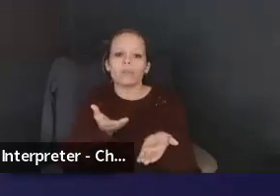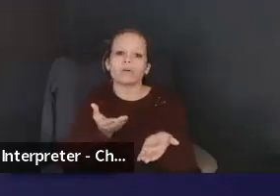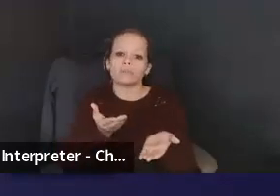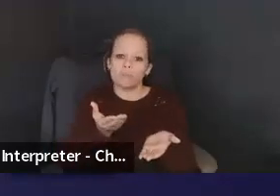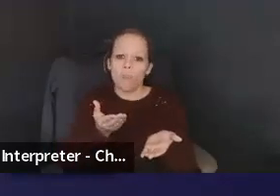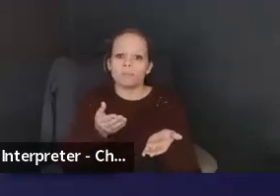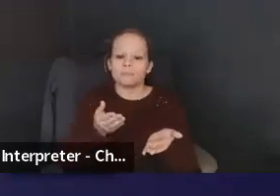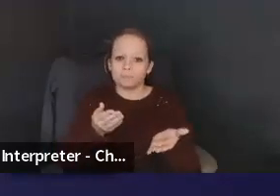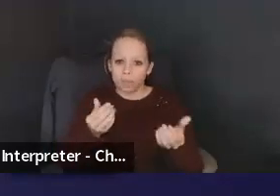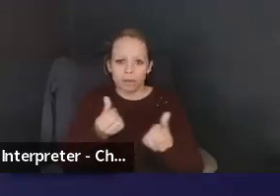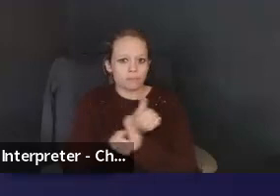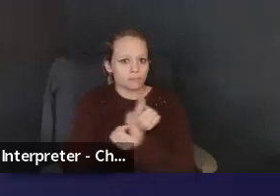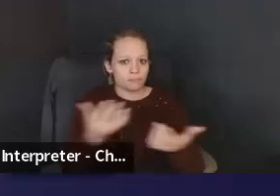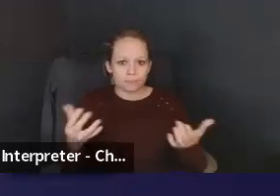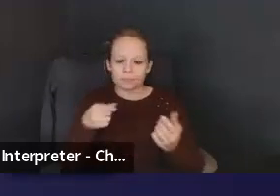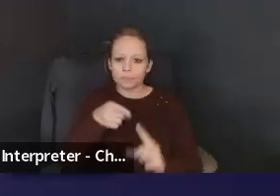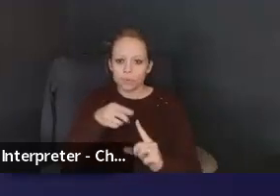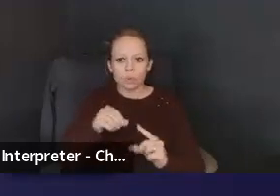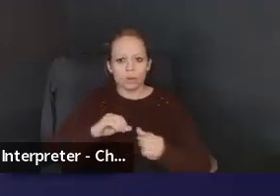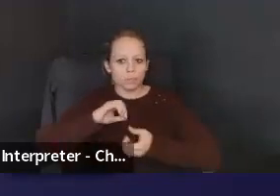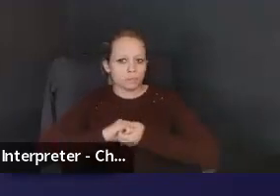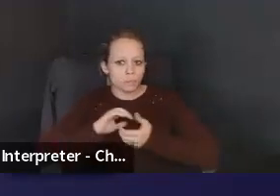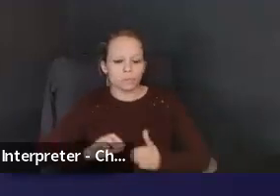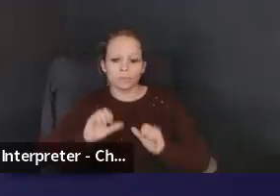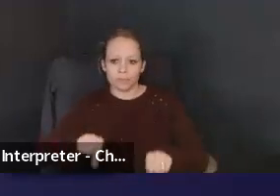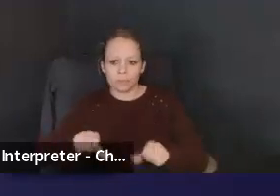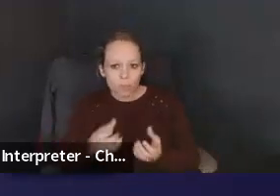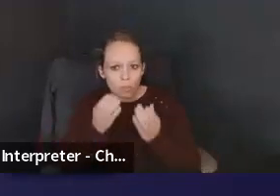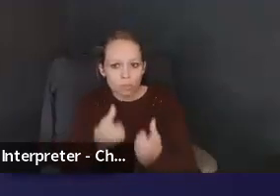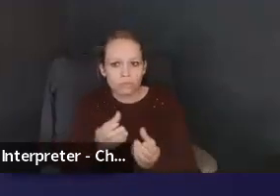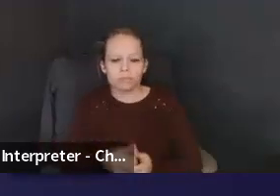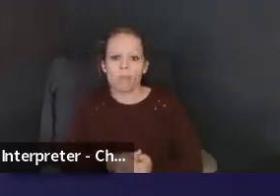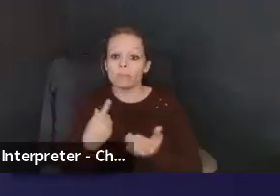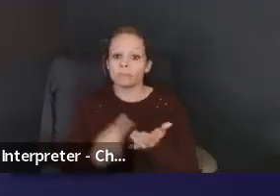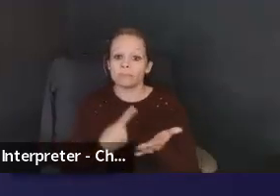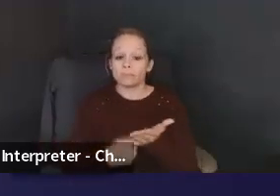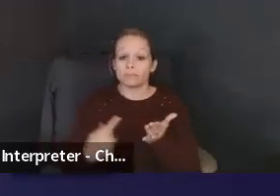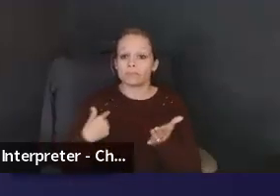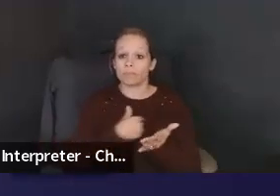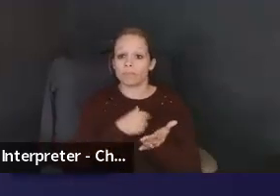of everything that you and your partners have to offer. Sometimes we will bring partners in as